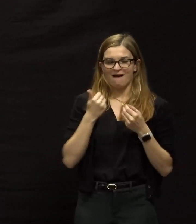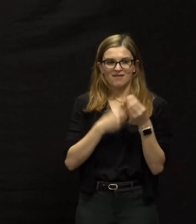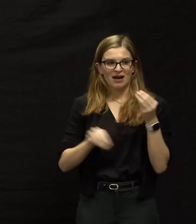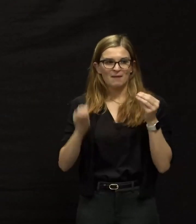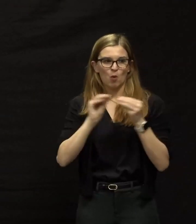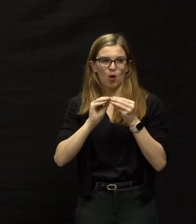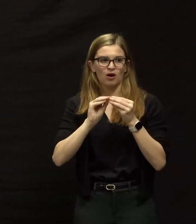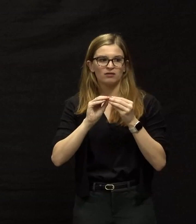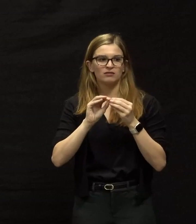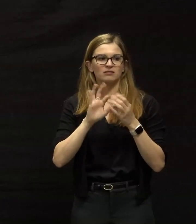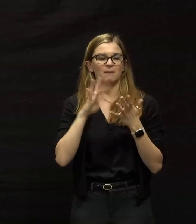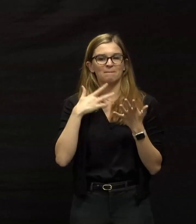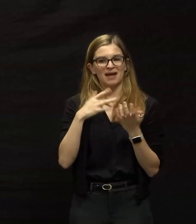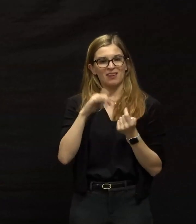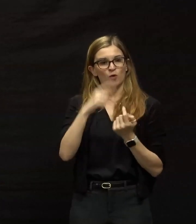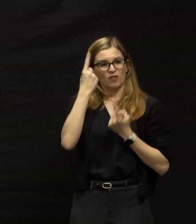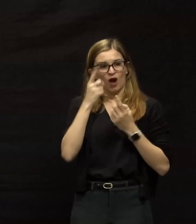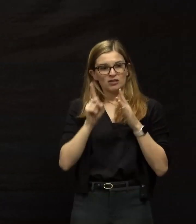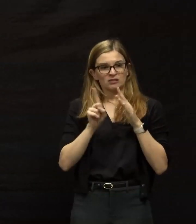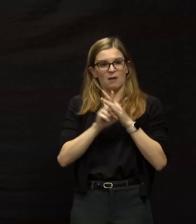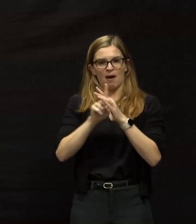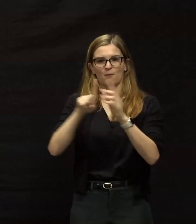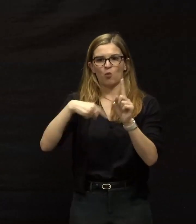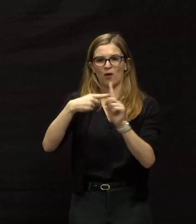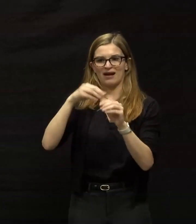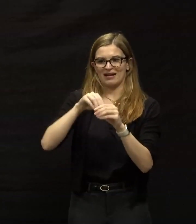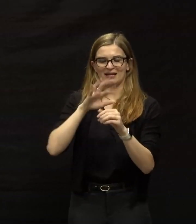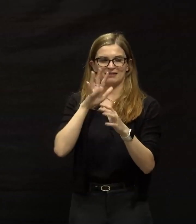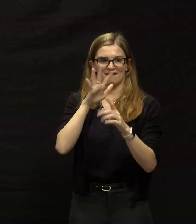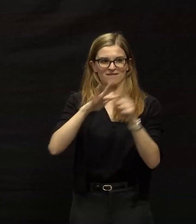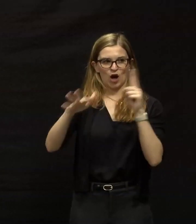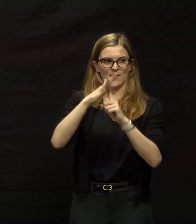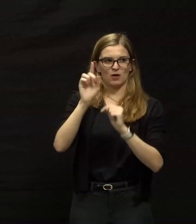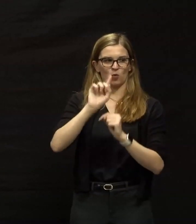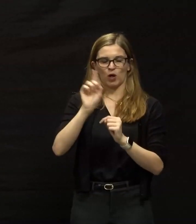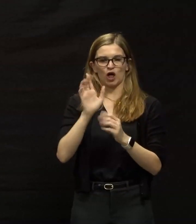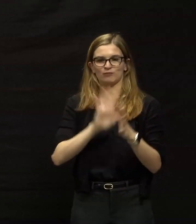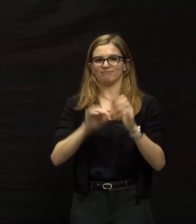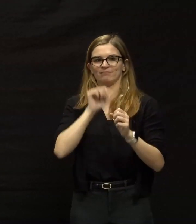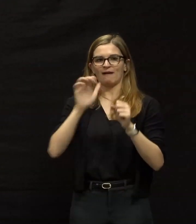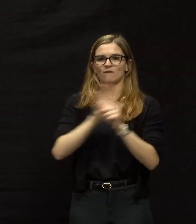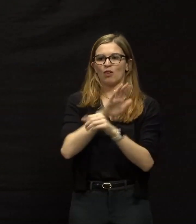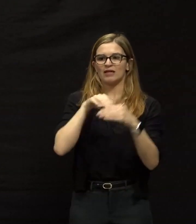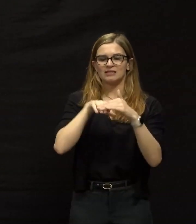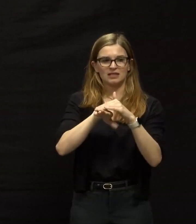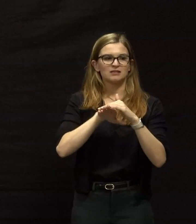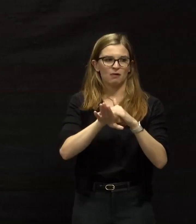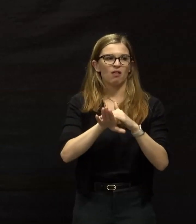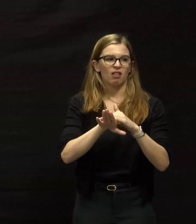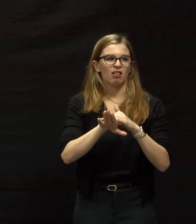about not wanting to be alive anymore, for example, if they're having those thoughts in specific environments, we'll talk about that.